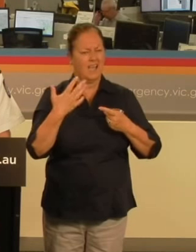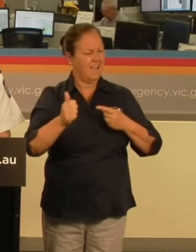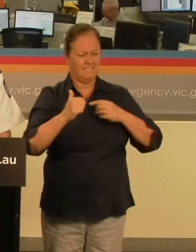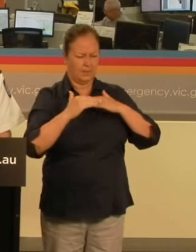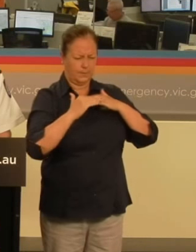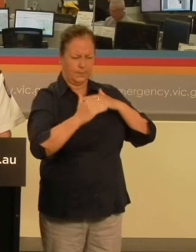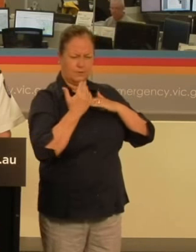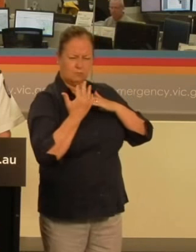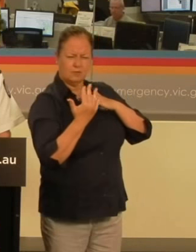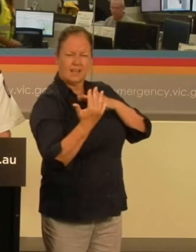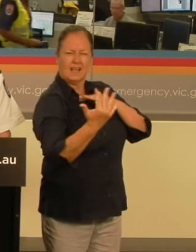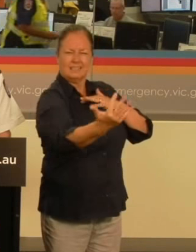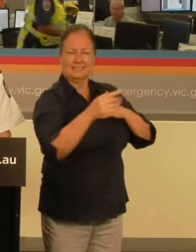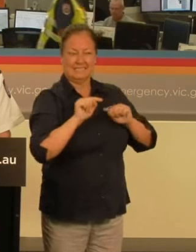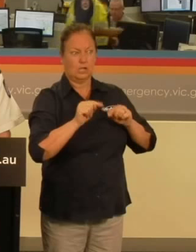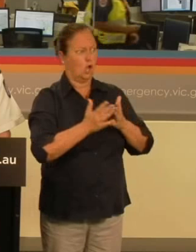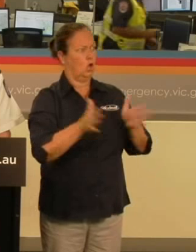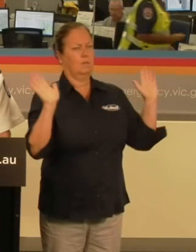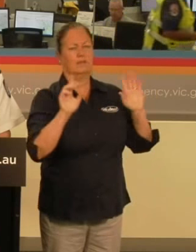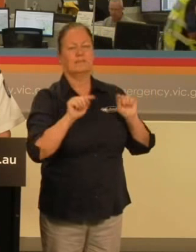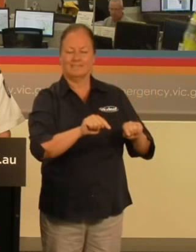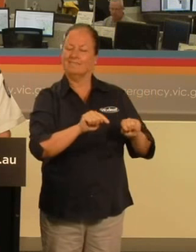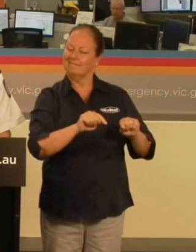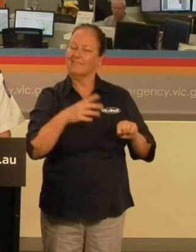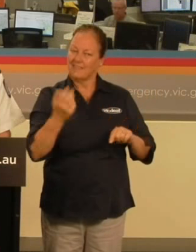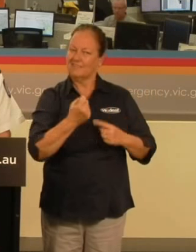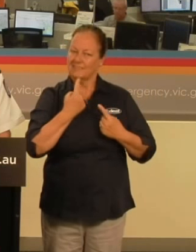that has prompted the need to put a total fire ban in and to ensure that